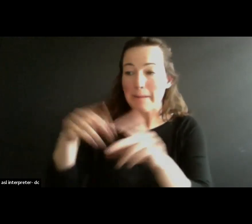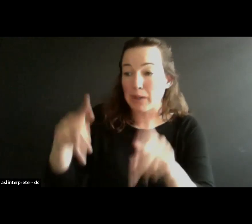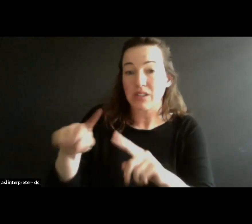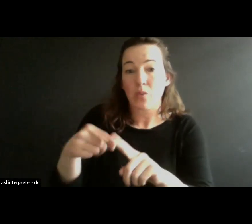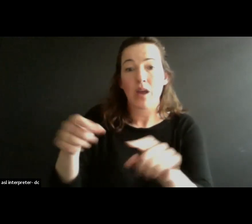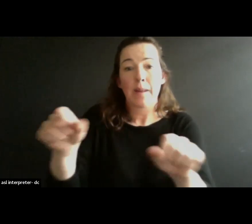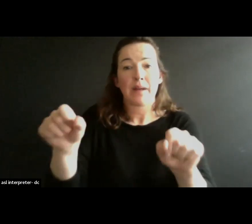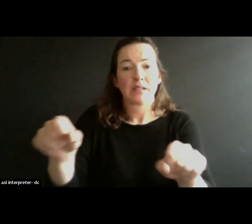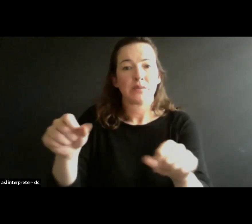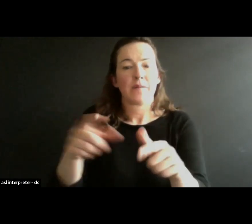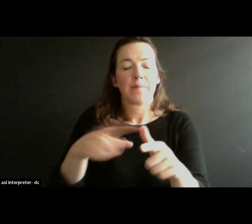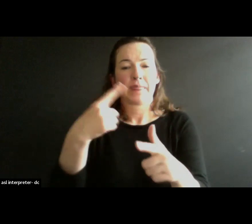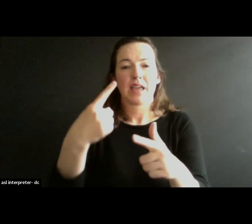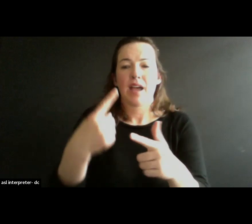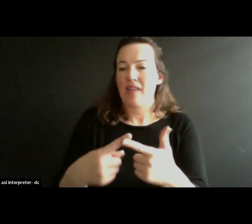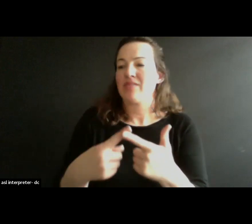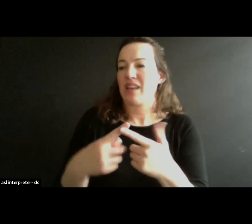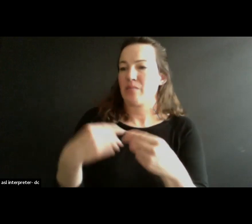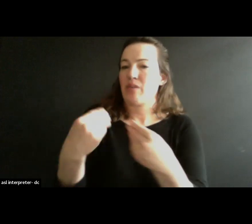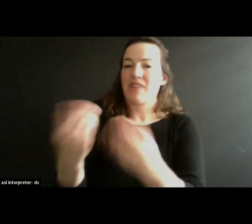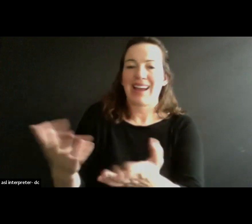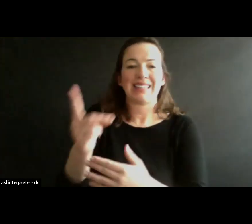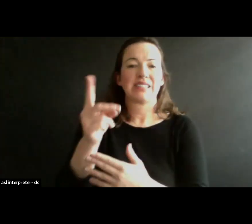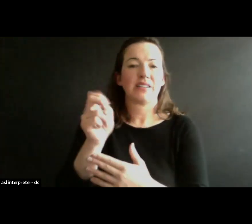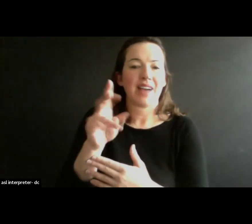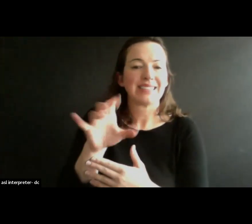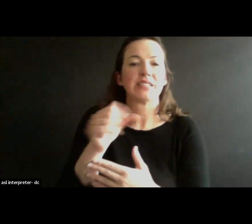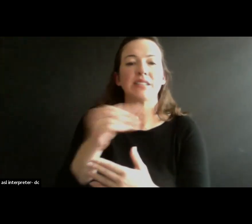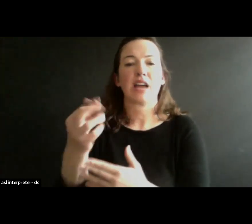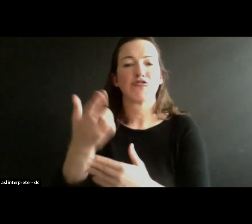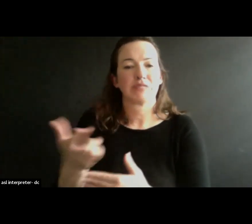then providing that you know those devices and those resources as hands on, and making